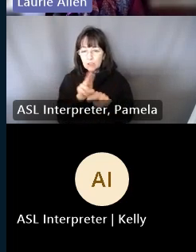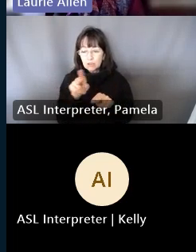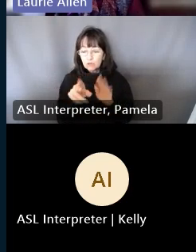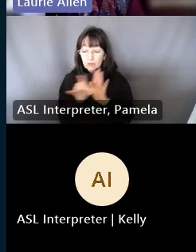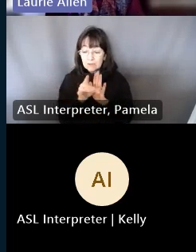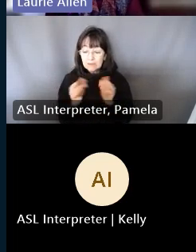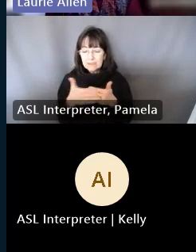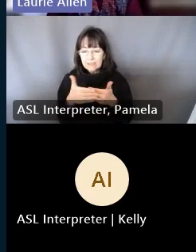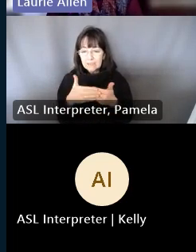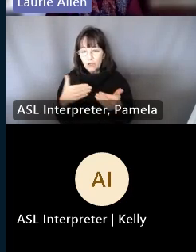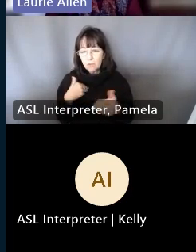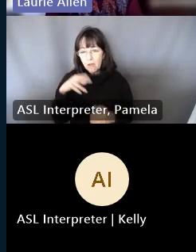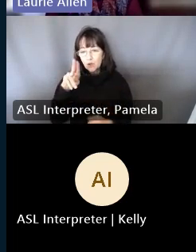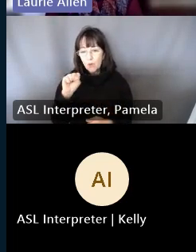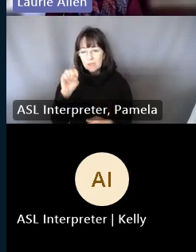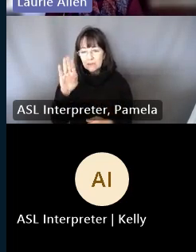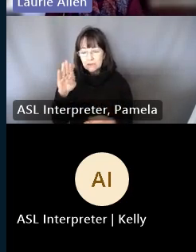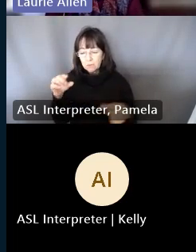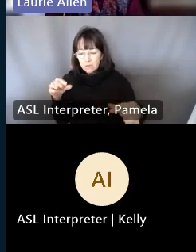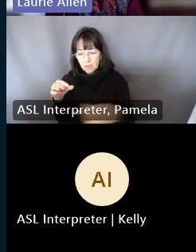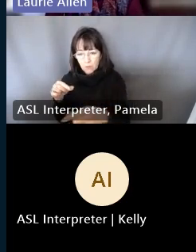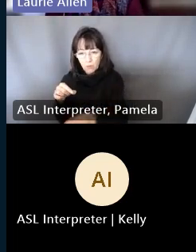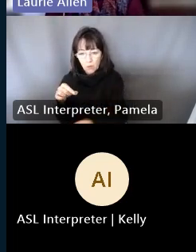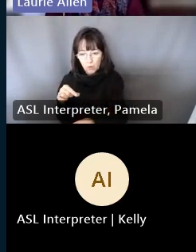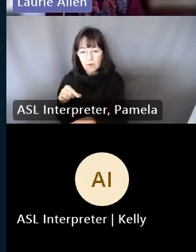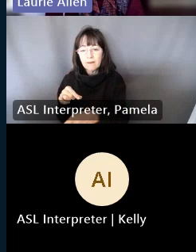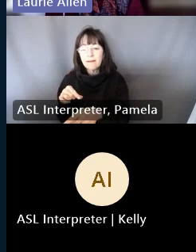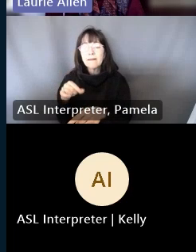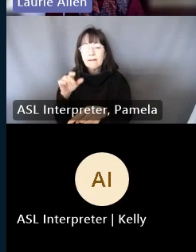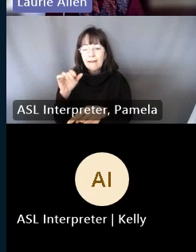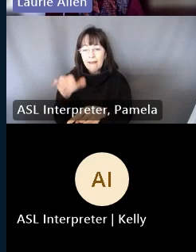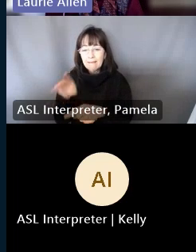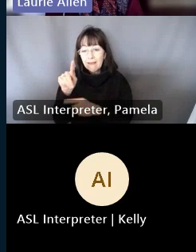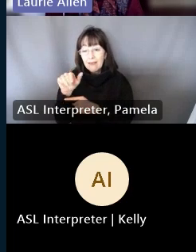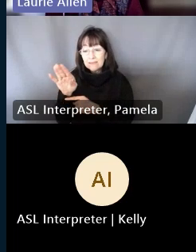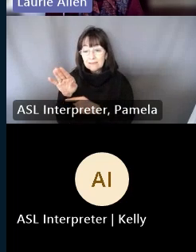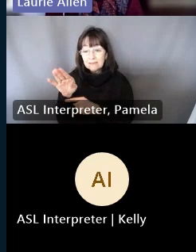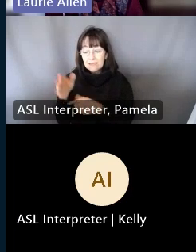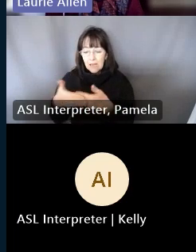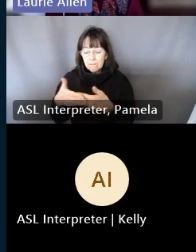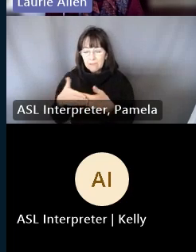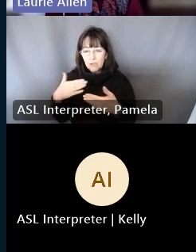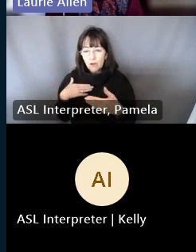and I can place the corresponding pattern tab around my USB cable. So if I'm blind or have low vision,